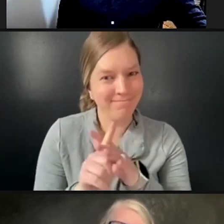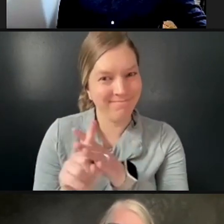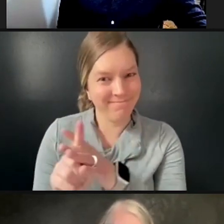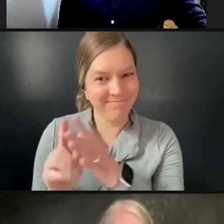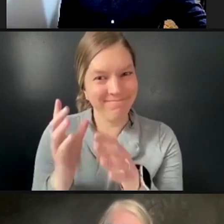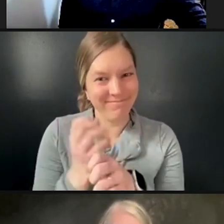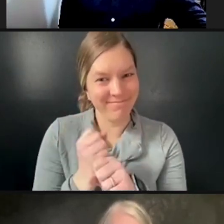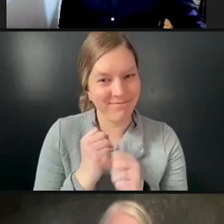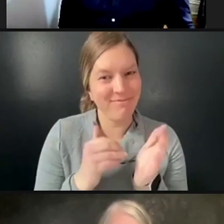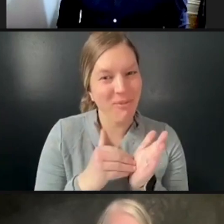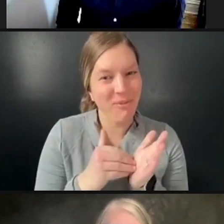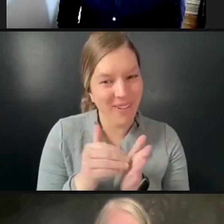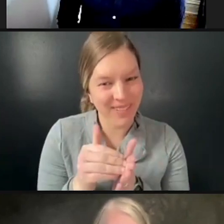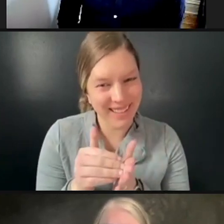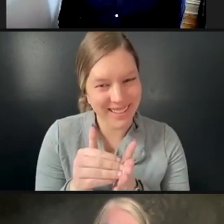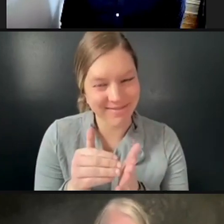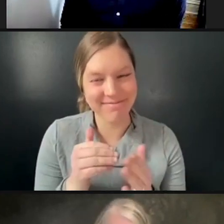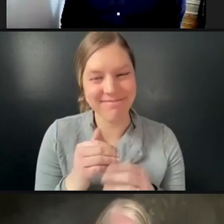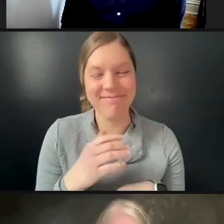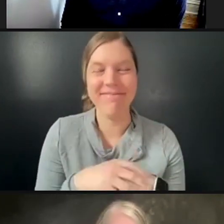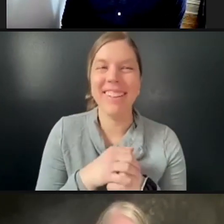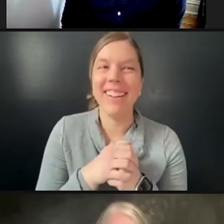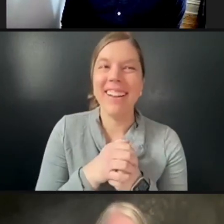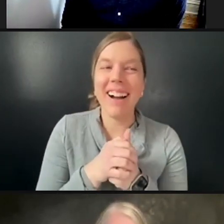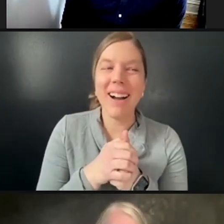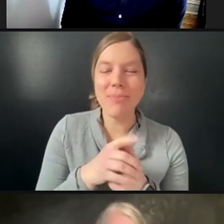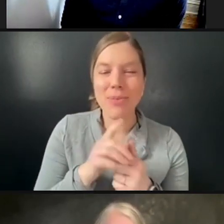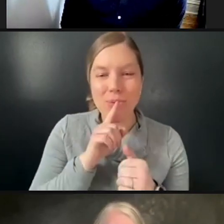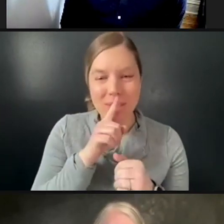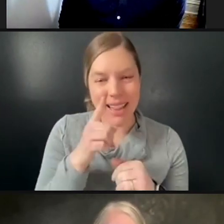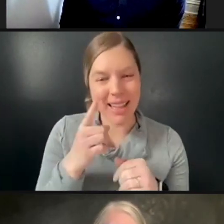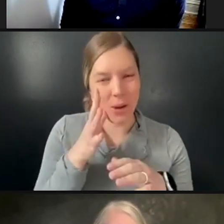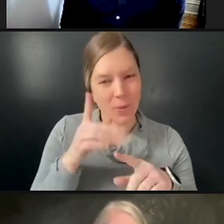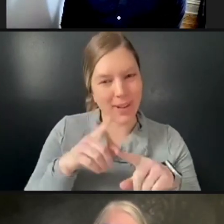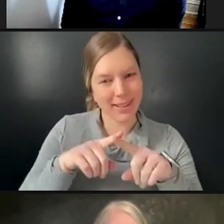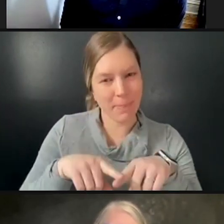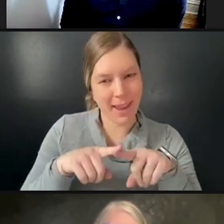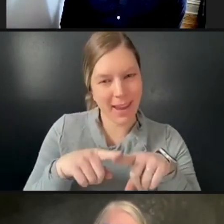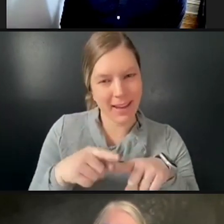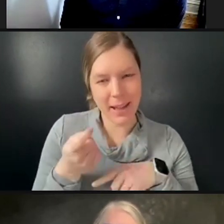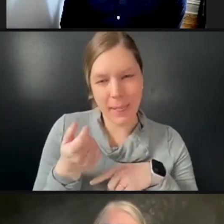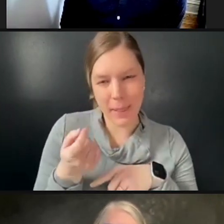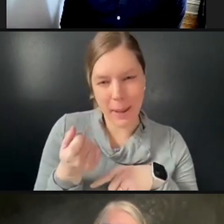This is Kate. That is a good question. It does come up pretty often.